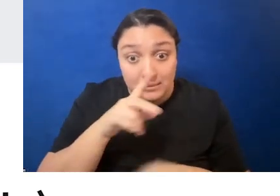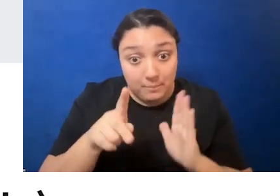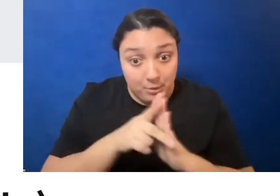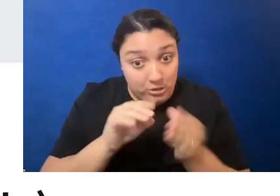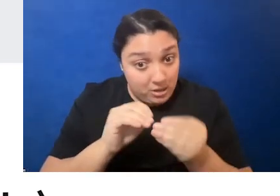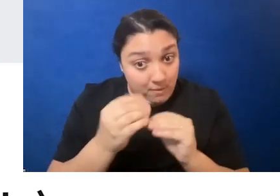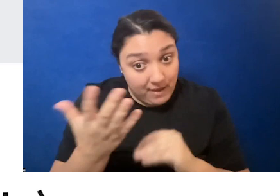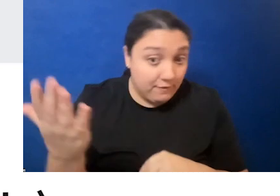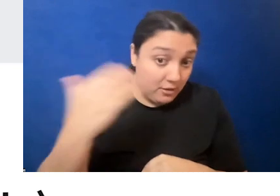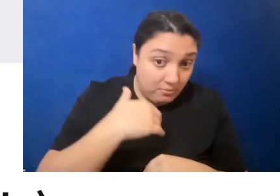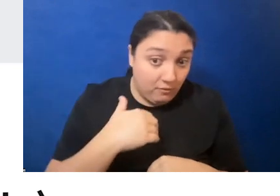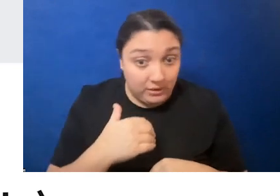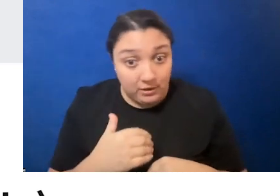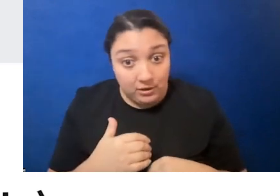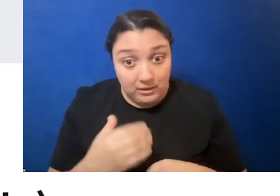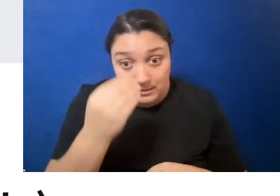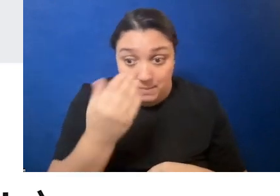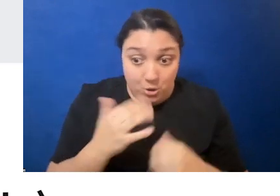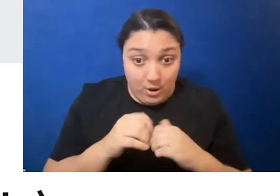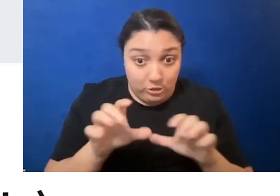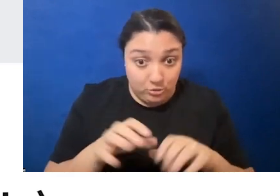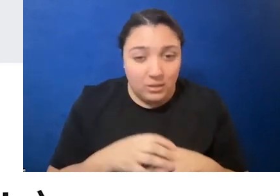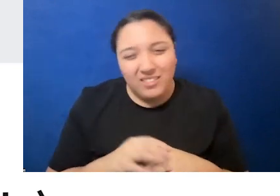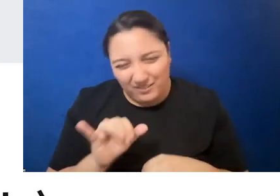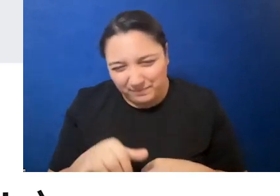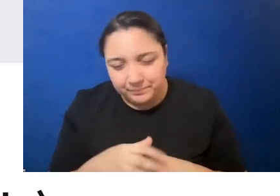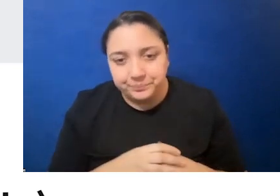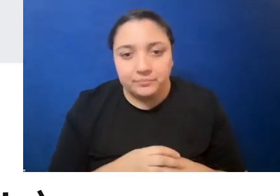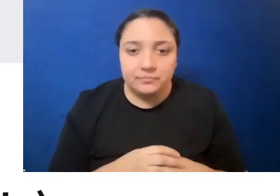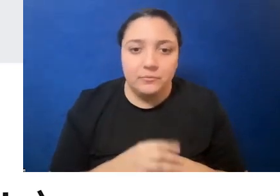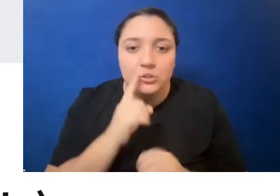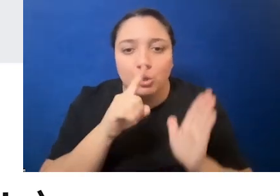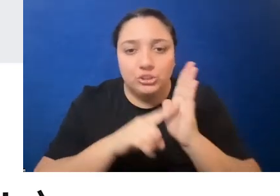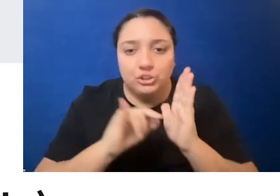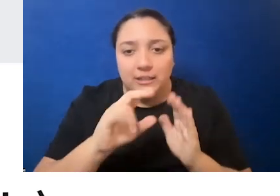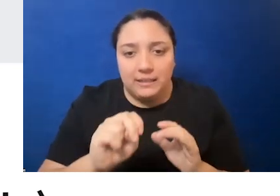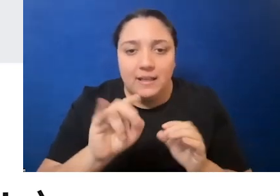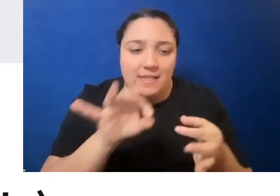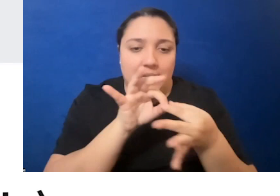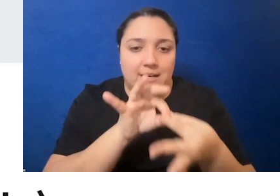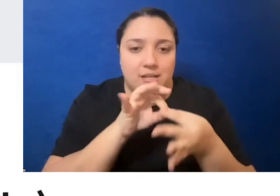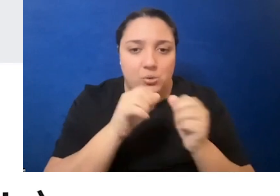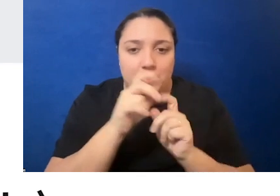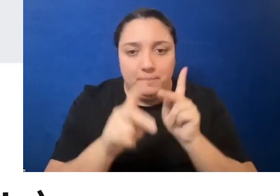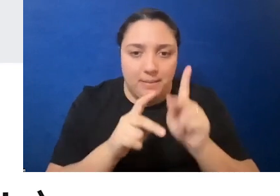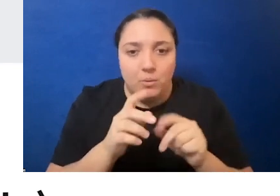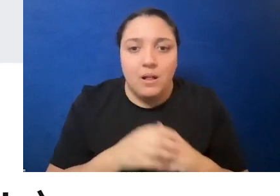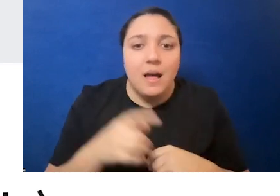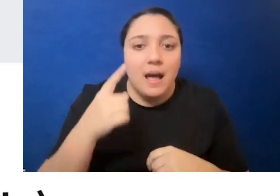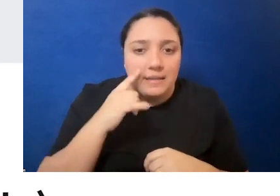ALL DAY, IF YOU NEED ANYTHING, YOUR LUNCH IS PERIOD FIVE AND COME OVER. THAT TYPE OF THING. THE CHECK INS, THE CONNECTION